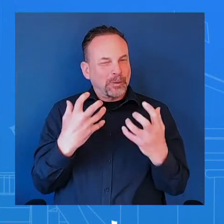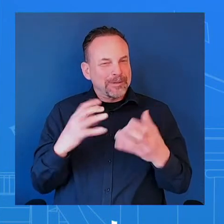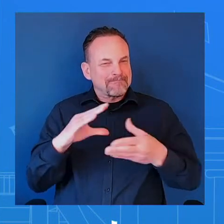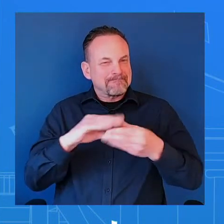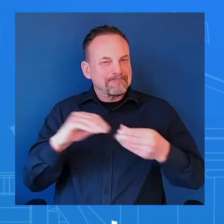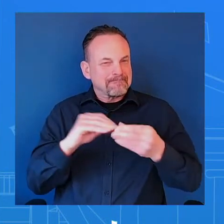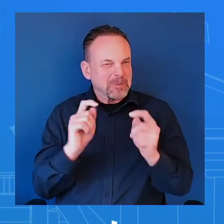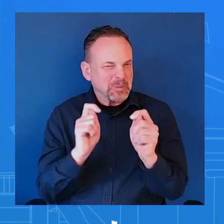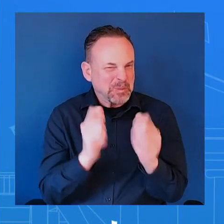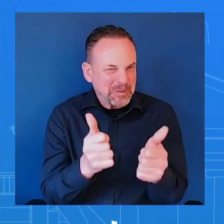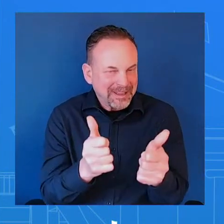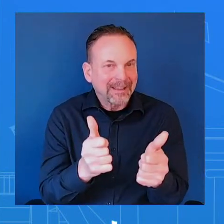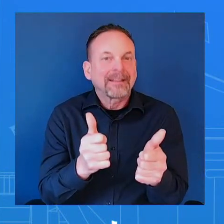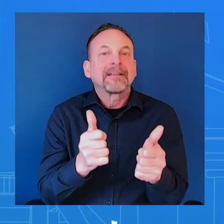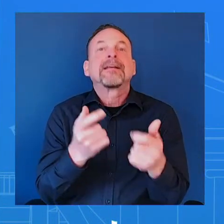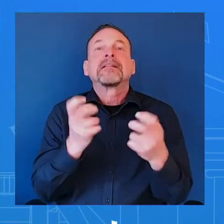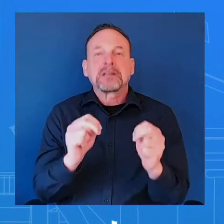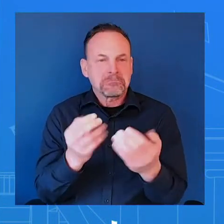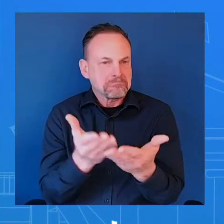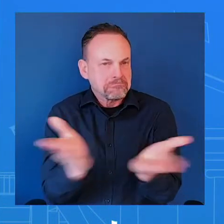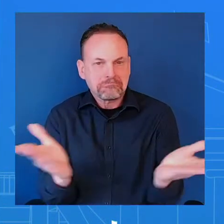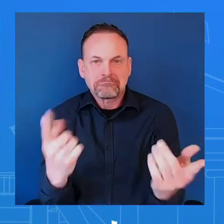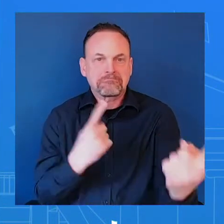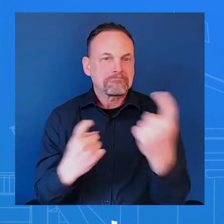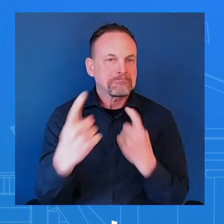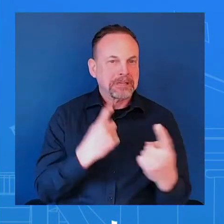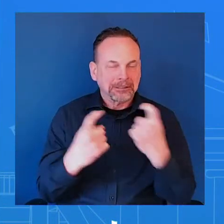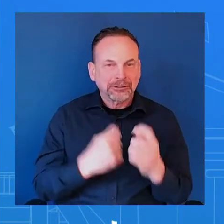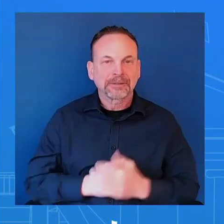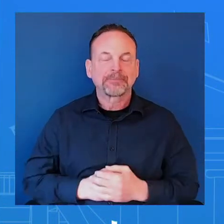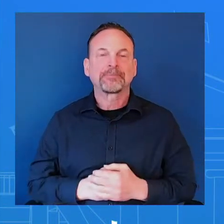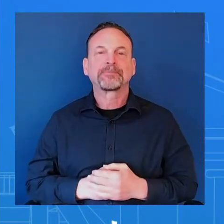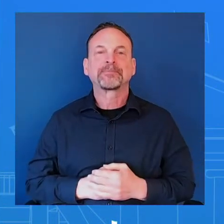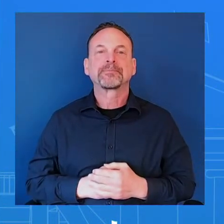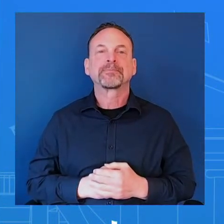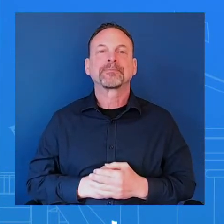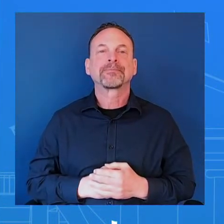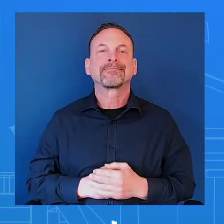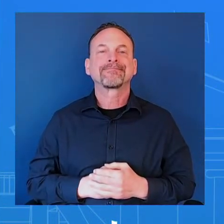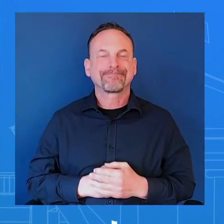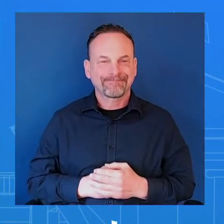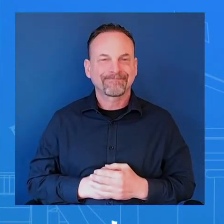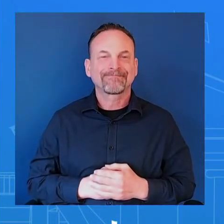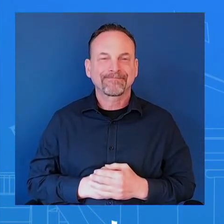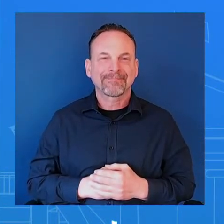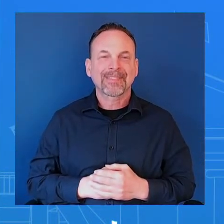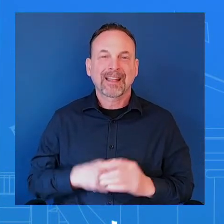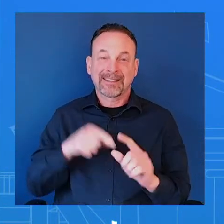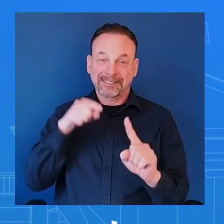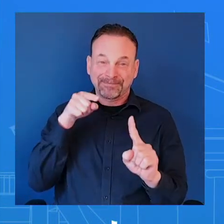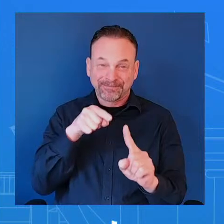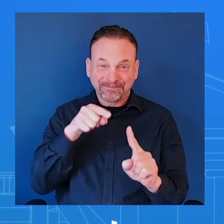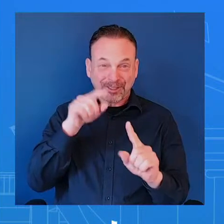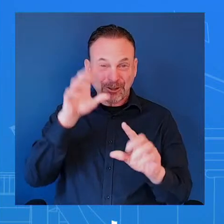I'll start by sharing some more information on the President's -- on the President's event earlier today with Senator Bernie Sanders.